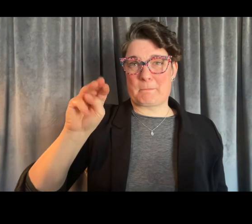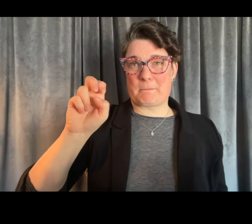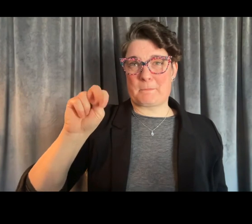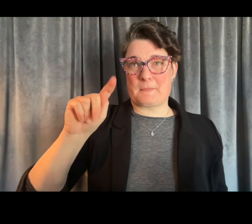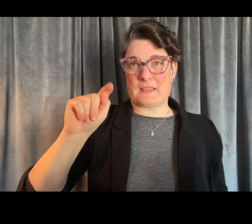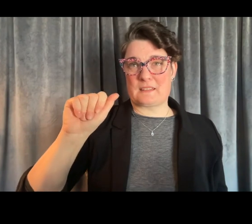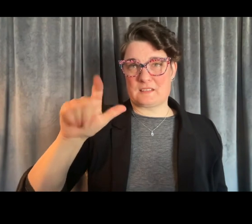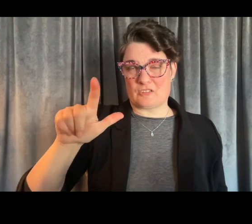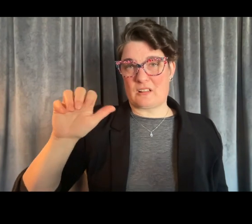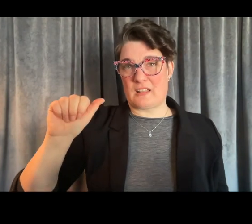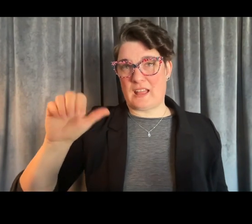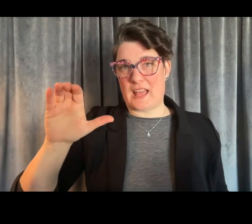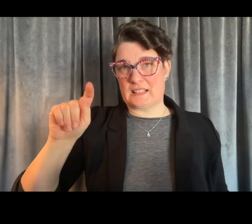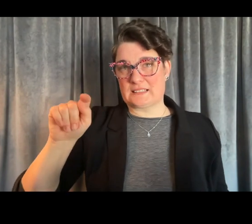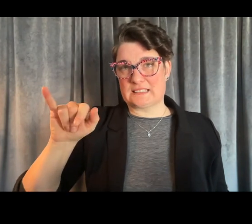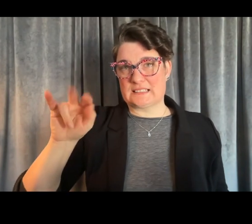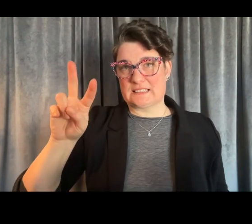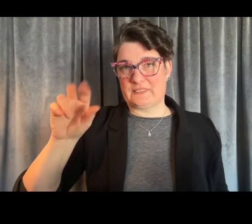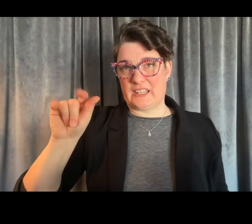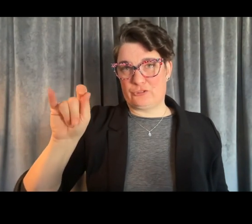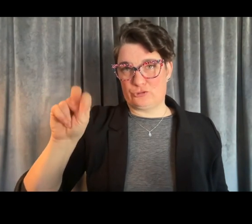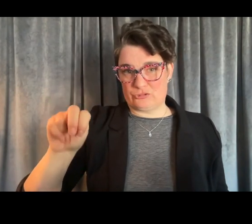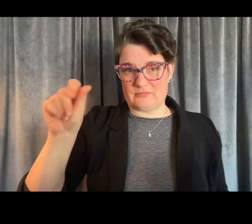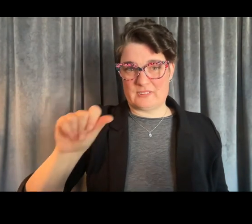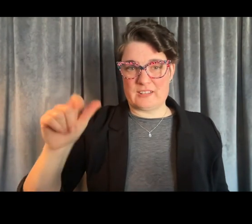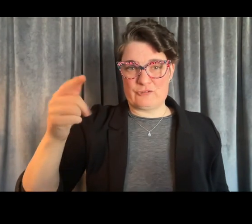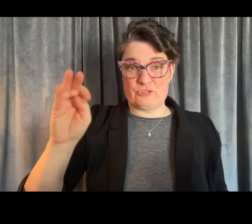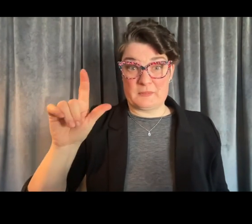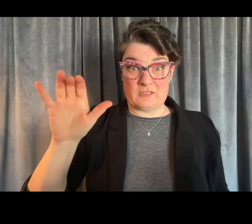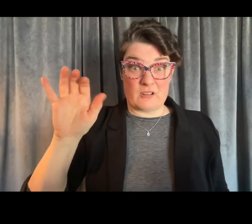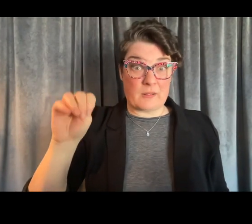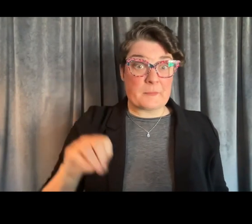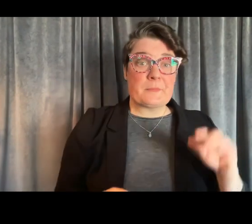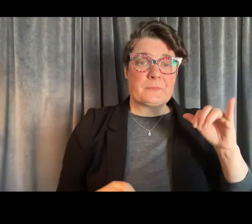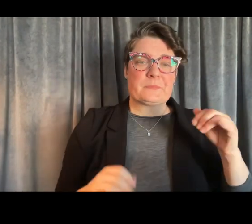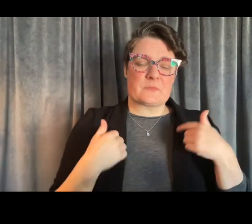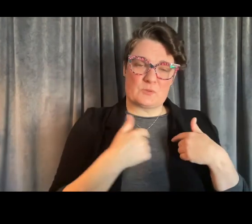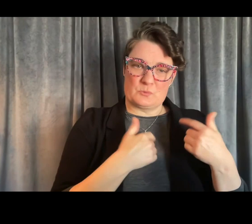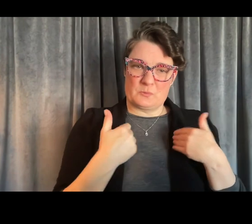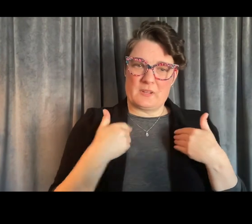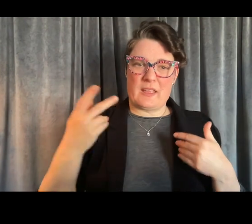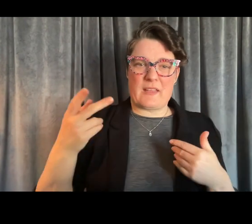And then we also have a Patreon, which is a wonderful way to support our work,